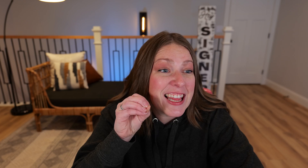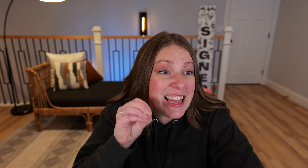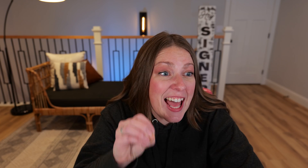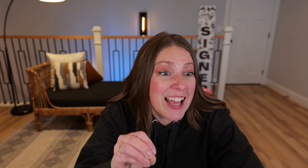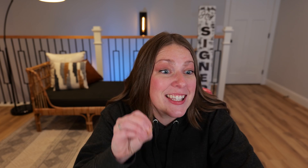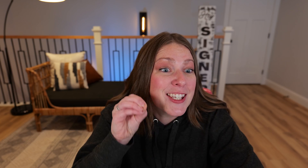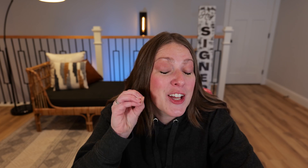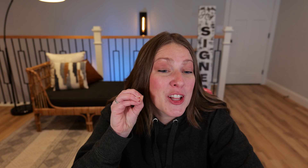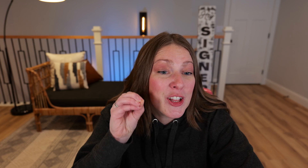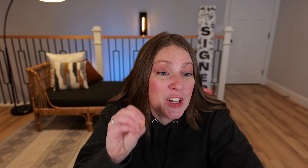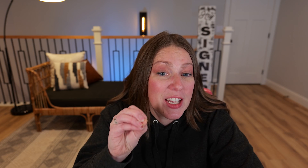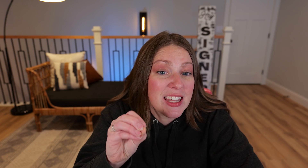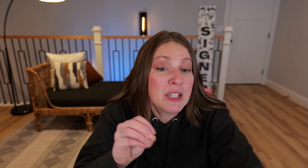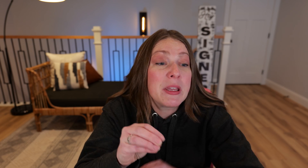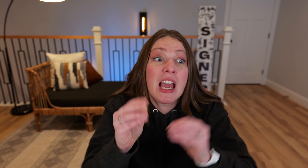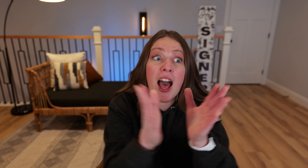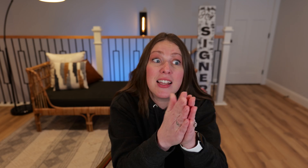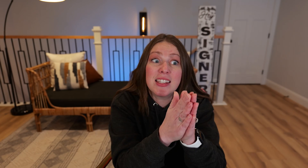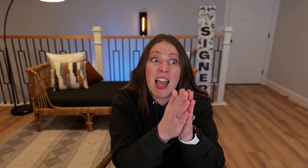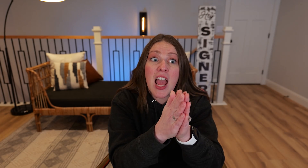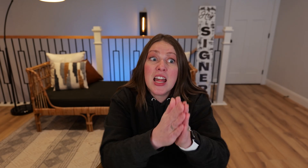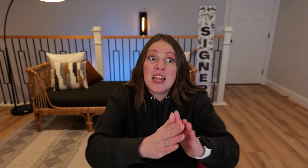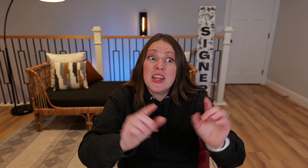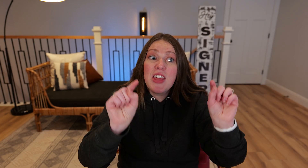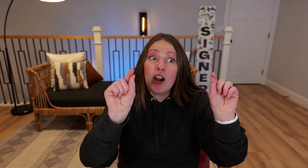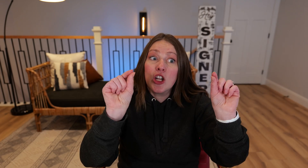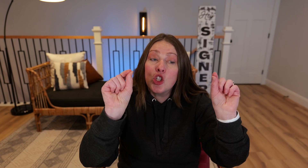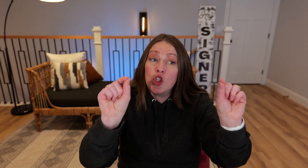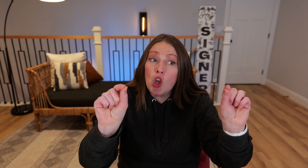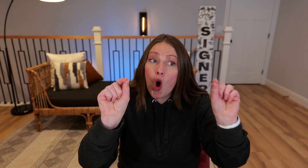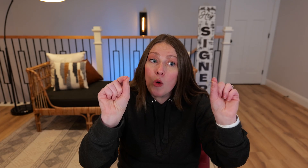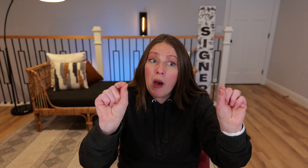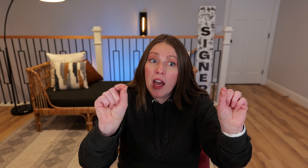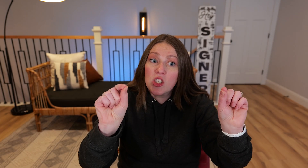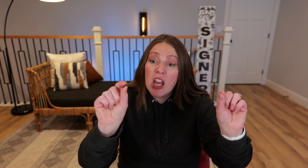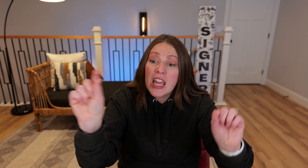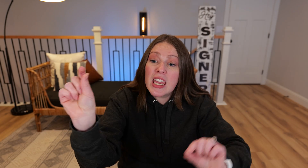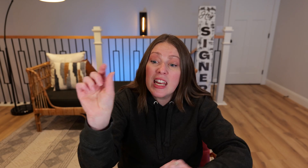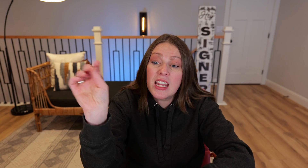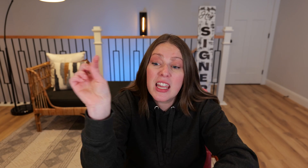Let's look at this because there is so much